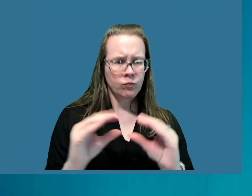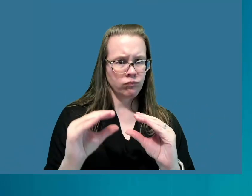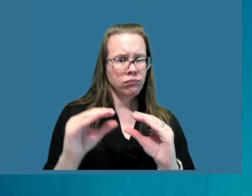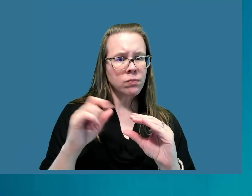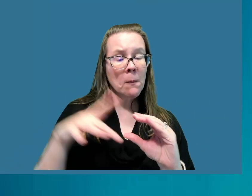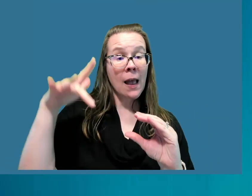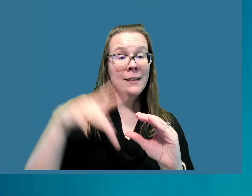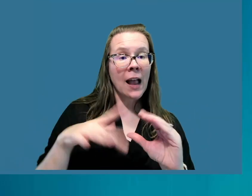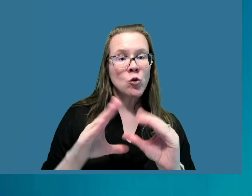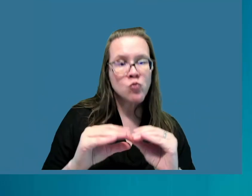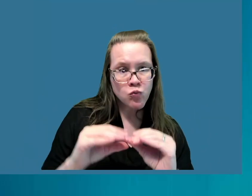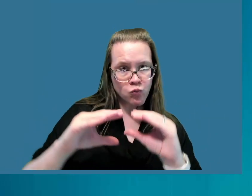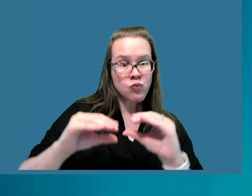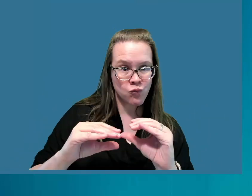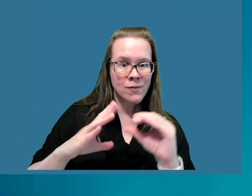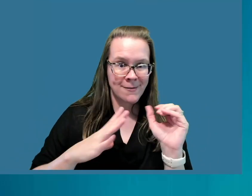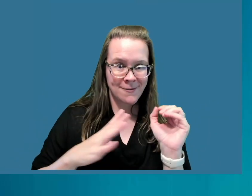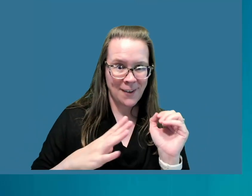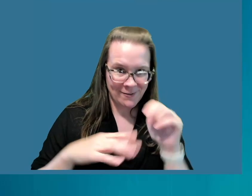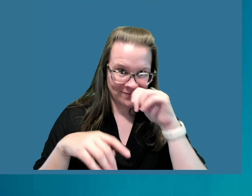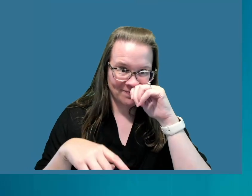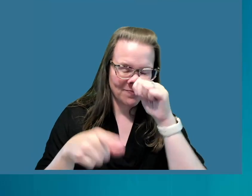you don't want it chilled or hard, but you want it like fairly... like have structure: